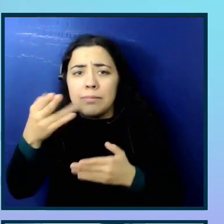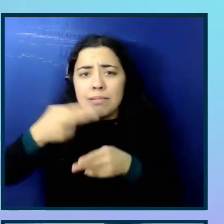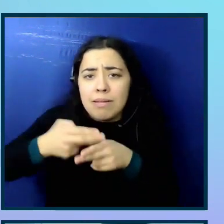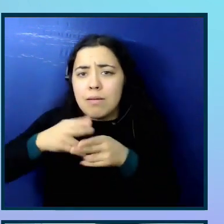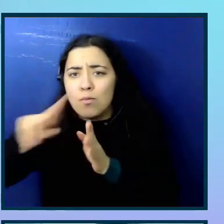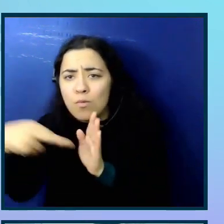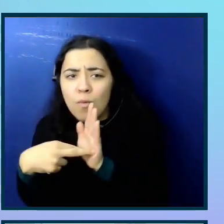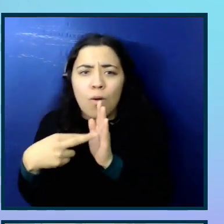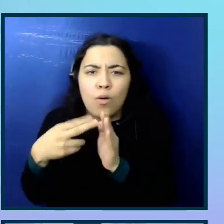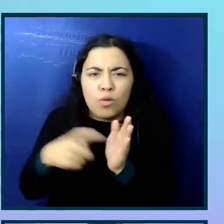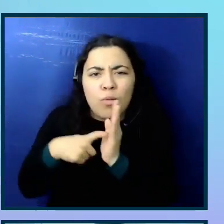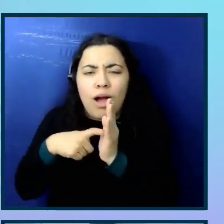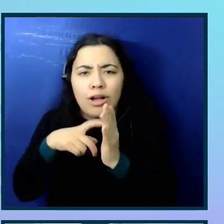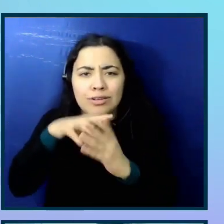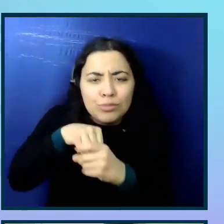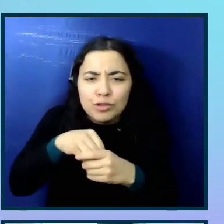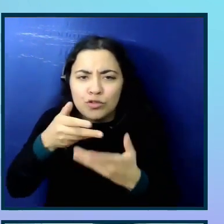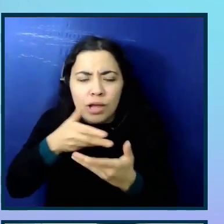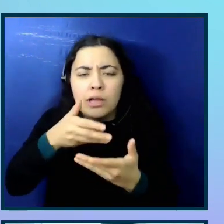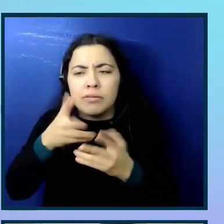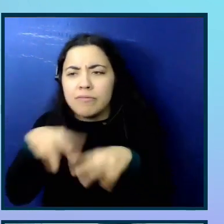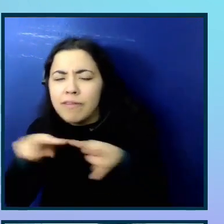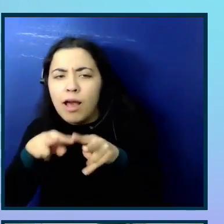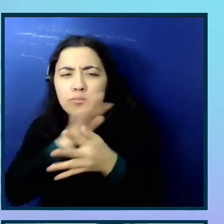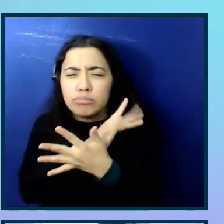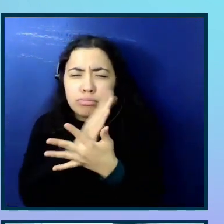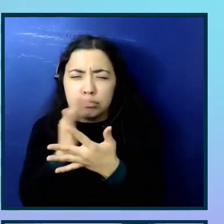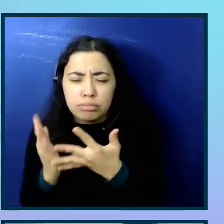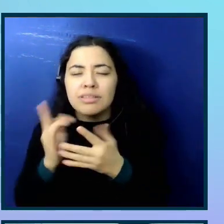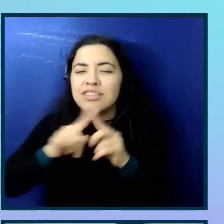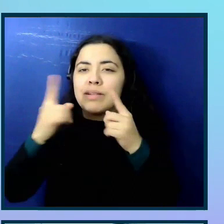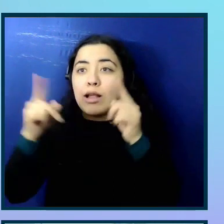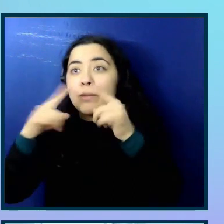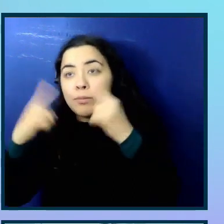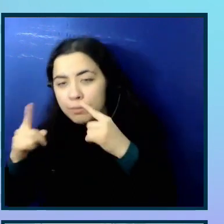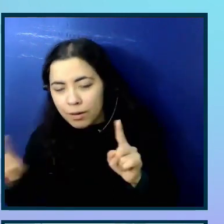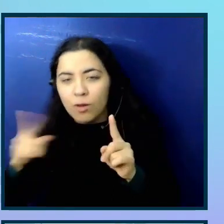interactions, values, all kinds of announcements. And we basically created a mapping or listing